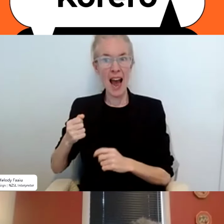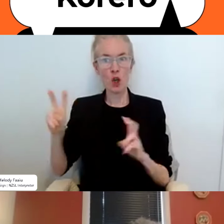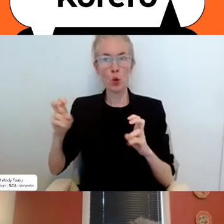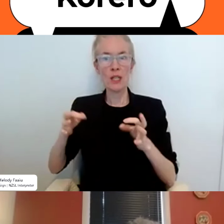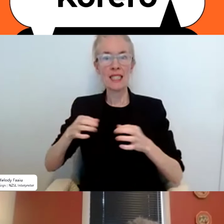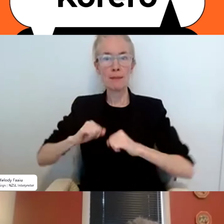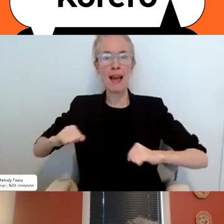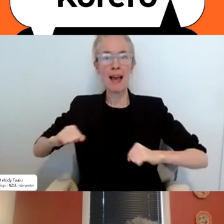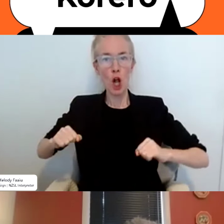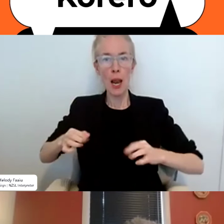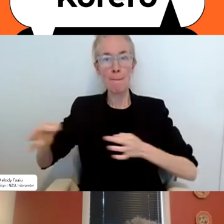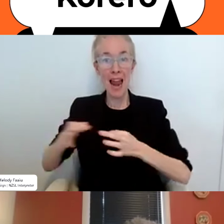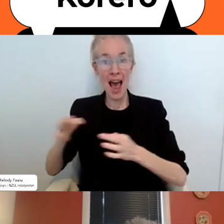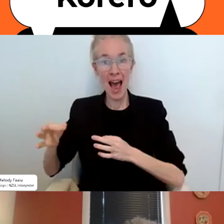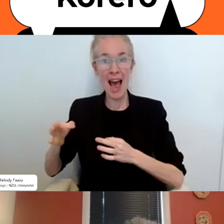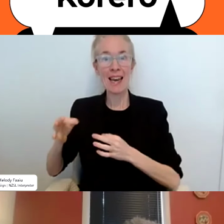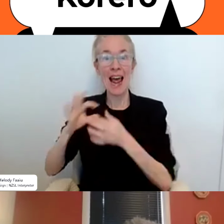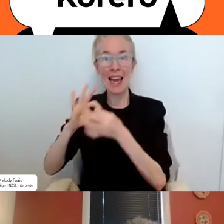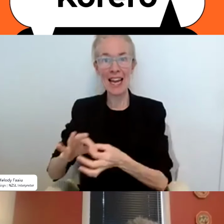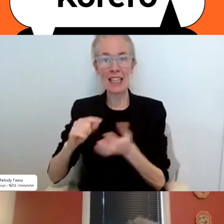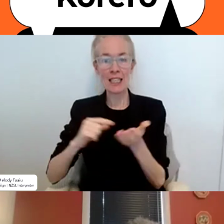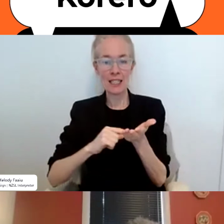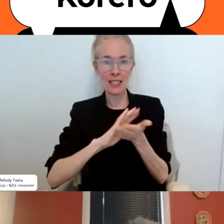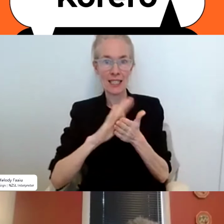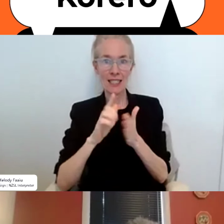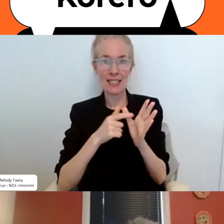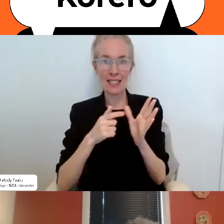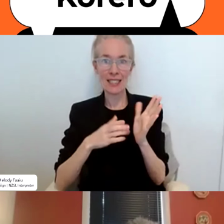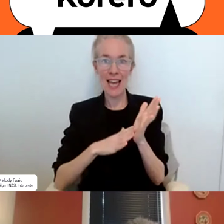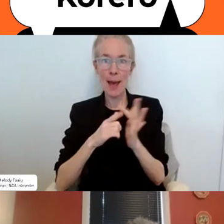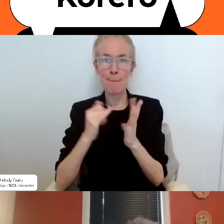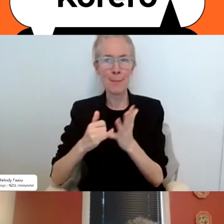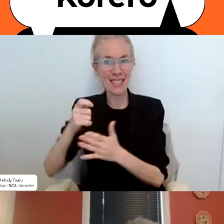there were no spatial plans for any of the rest of the district.